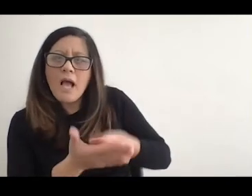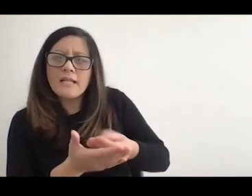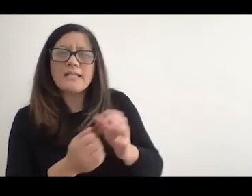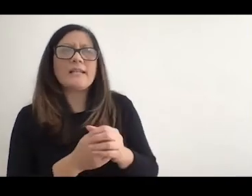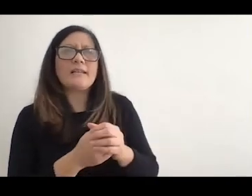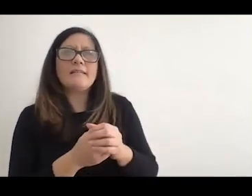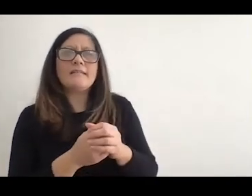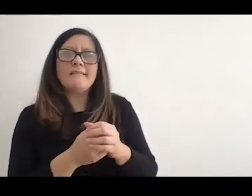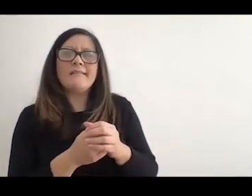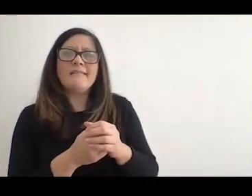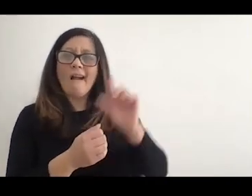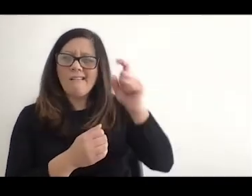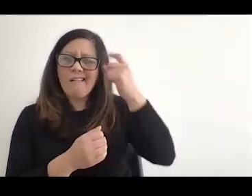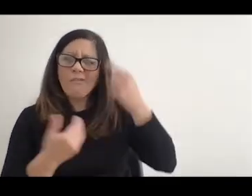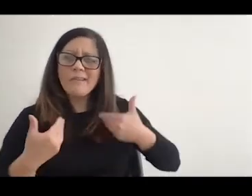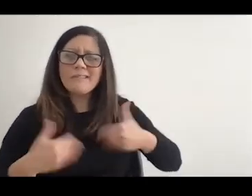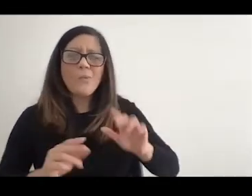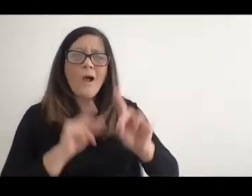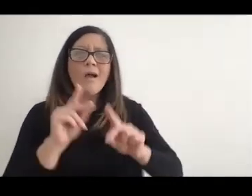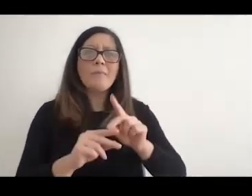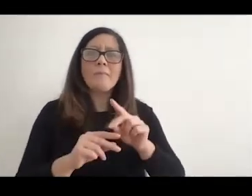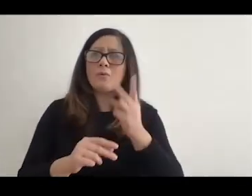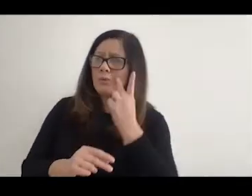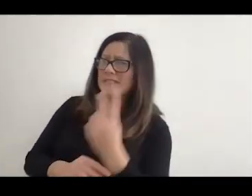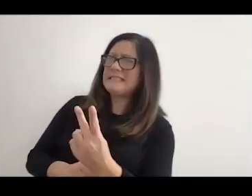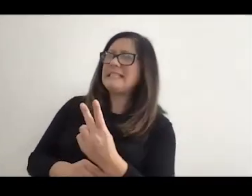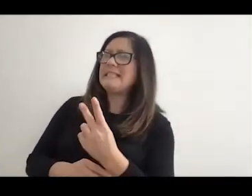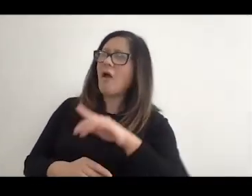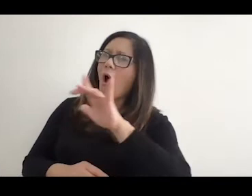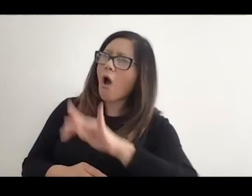You know that was that was the mentality that some people expressed or the